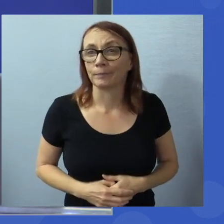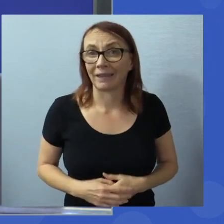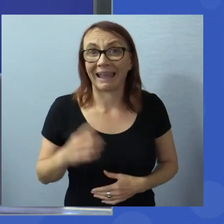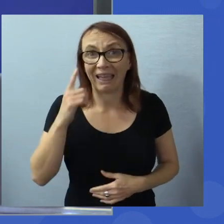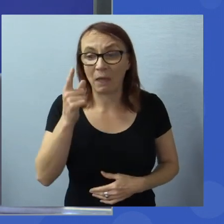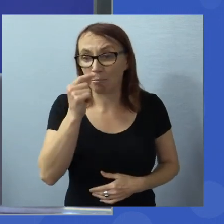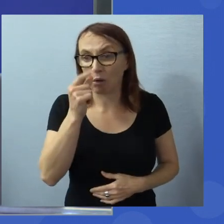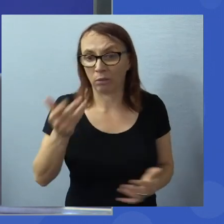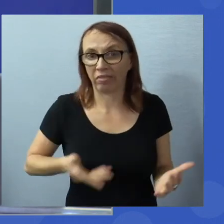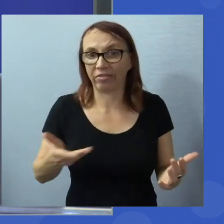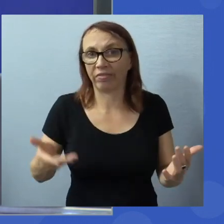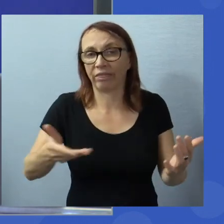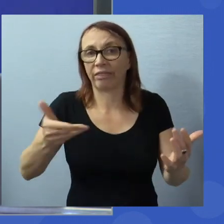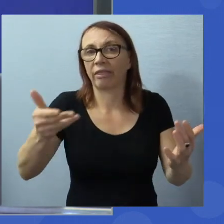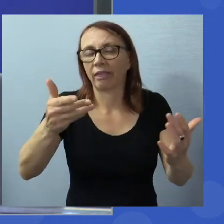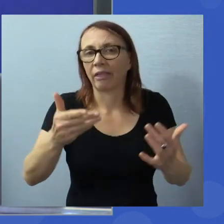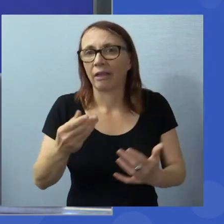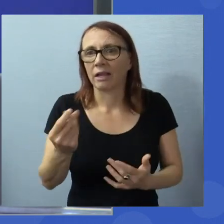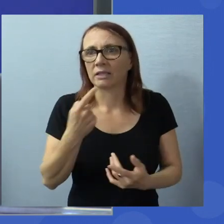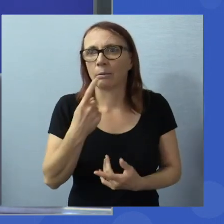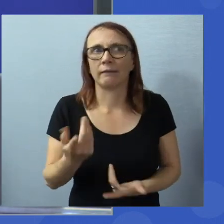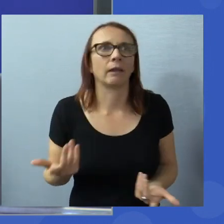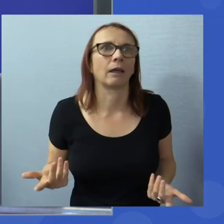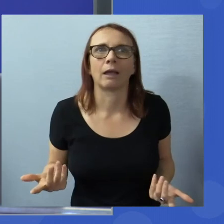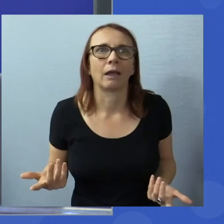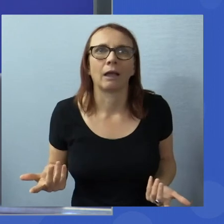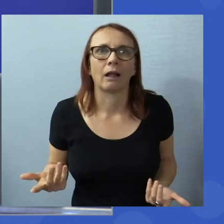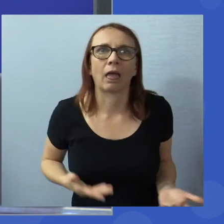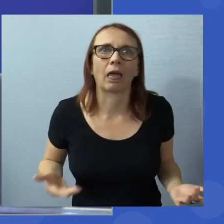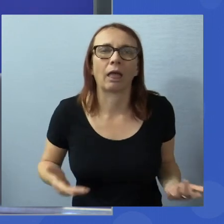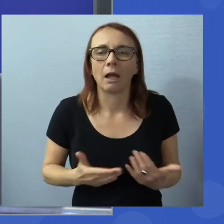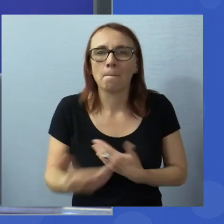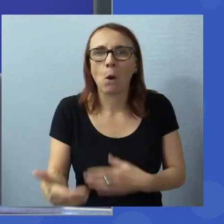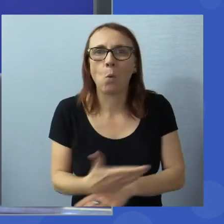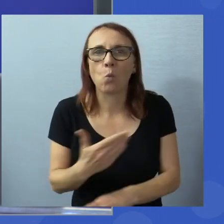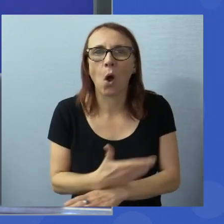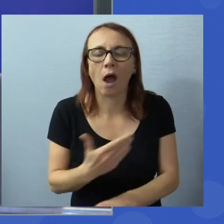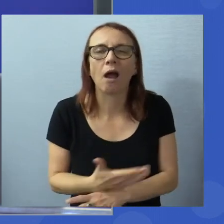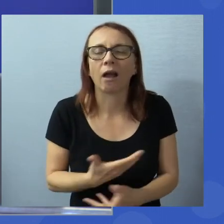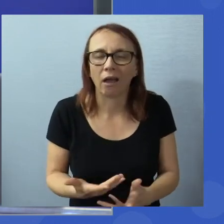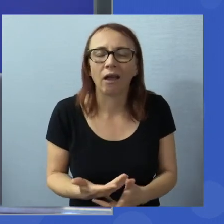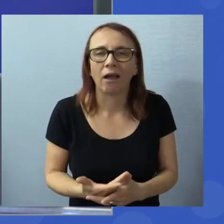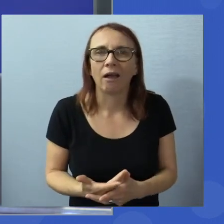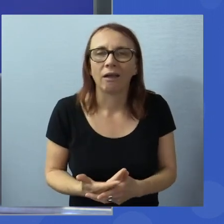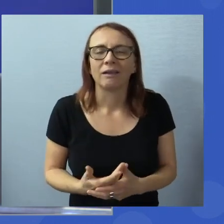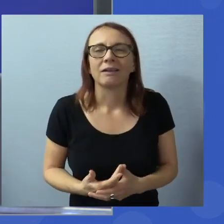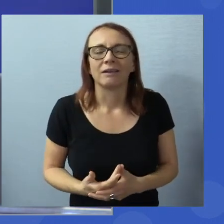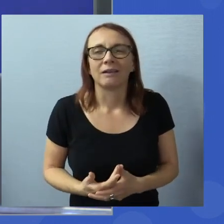list and I think some of you be thinking my god he's made us work hard three weekends what's it gonna be like the next three that's the kind of scale of